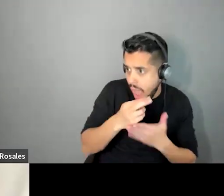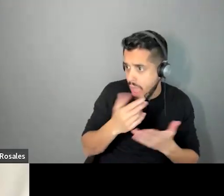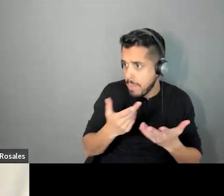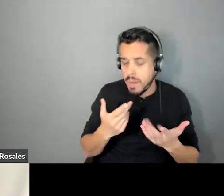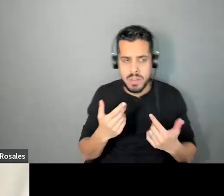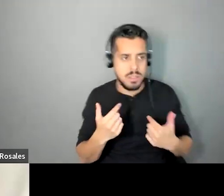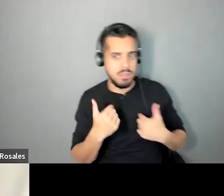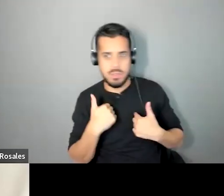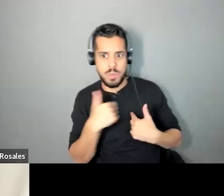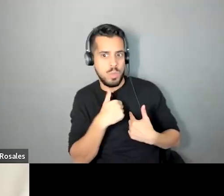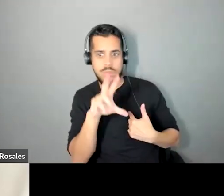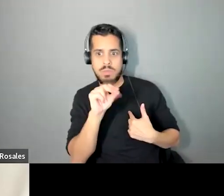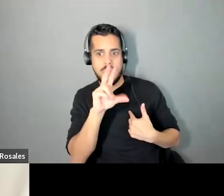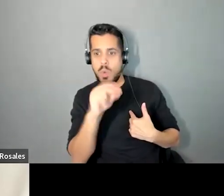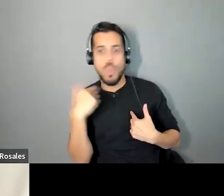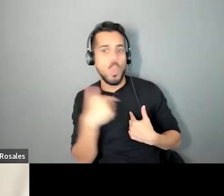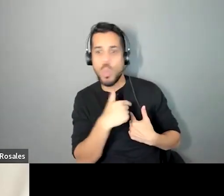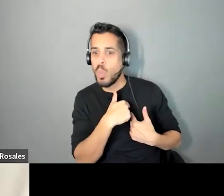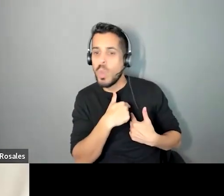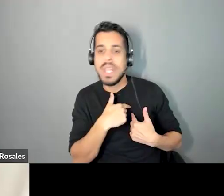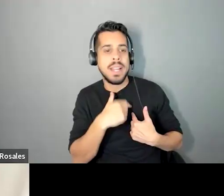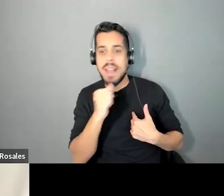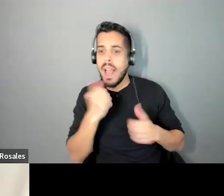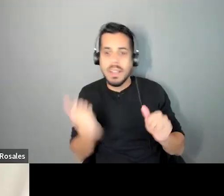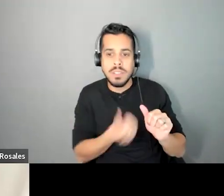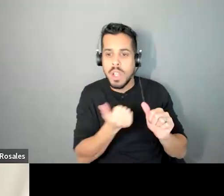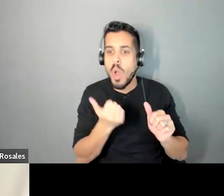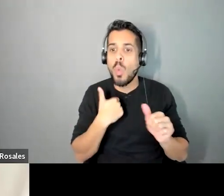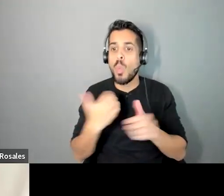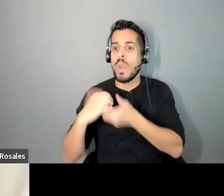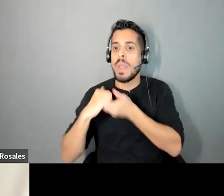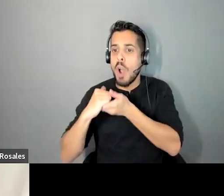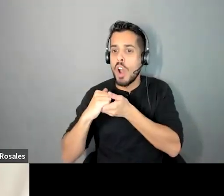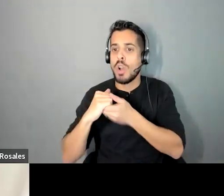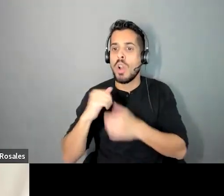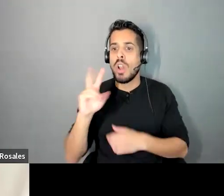She's saying, like, we-- we collaborate. We partner with voc rehab agencies across the country.